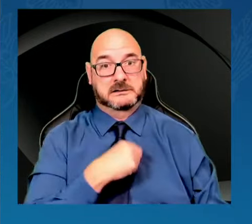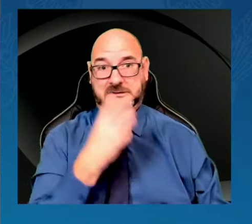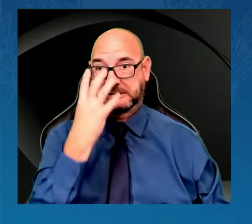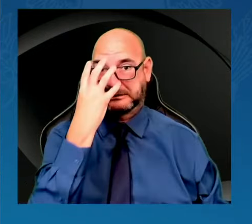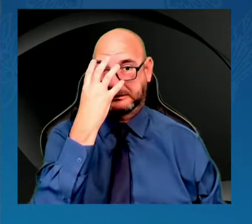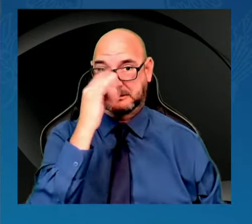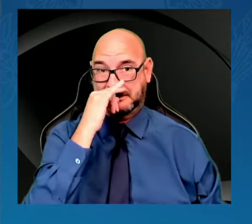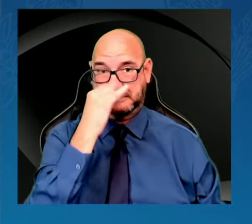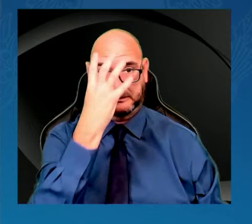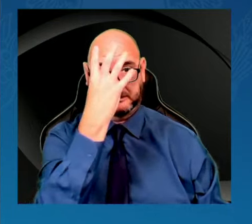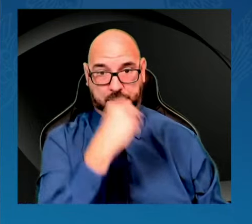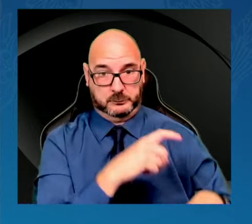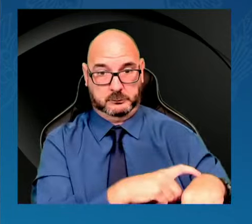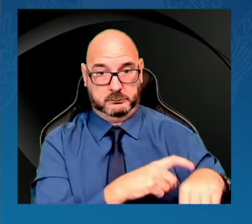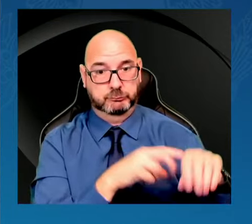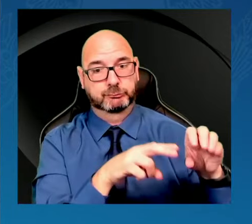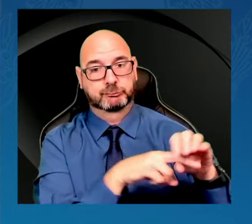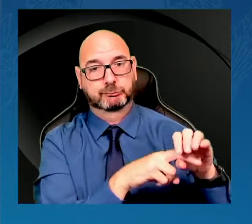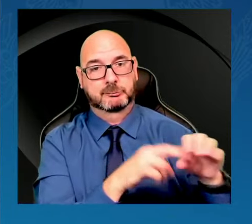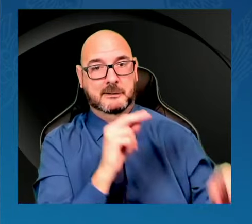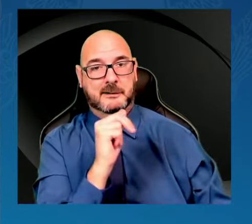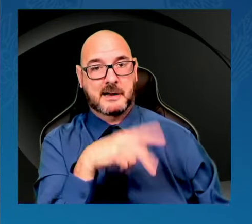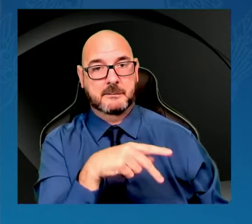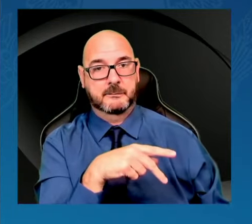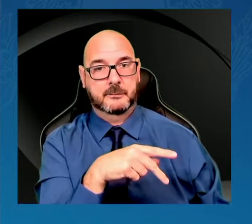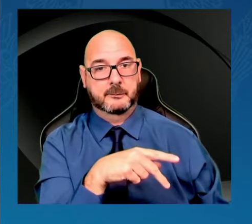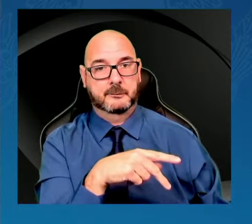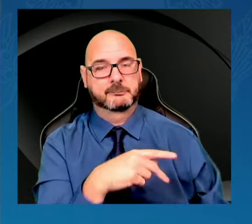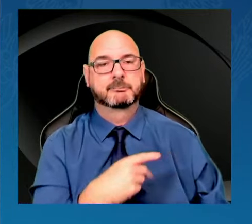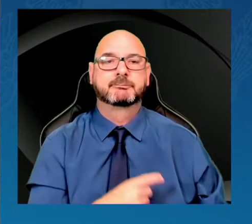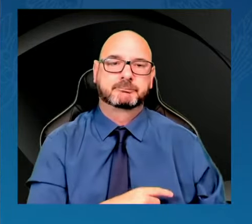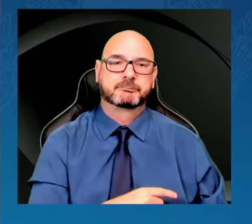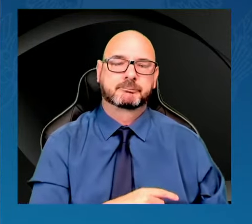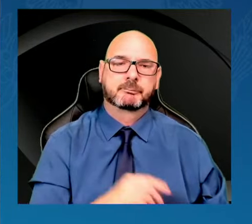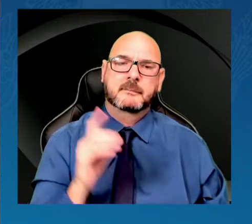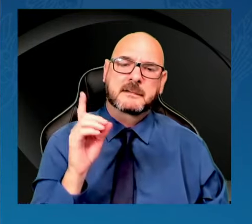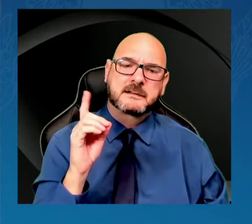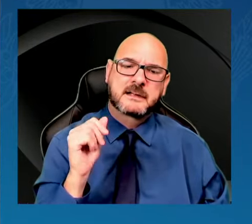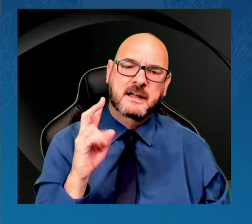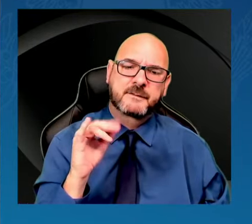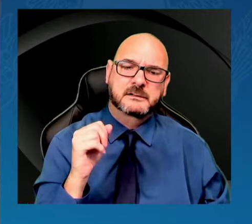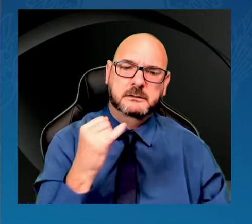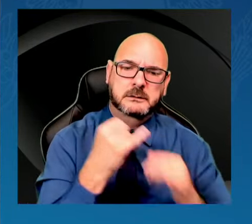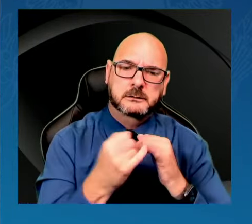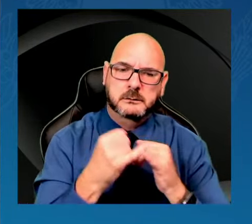I see -- I want to get -- Davis is currently sleeping back here. If you could raise your hand, my hus- --